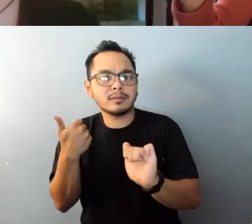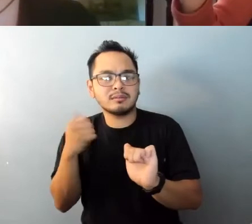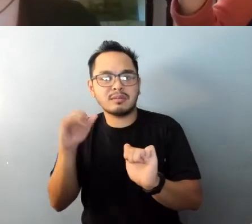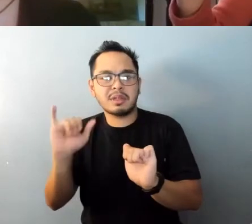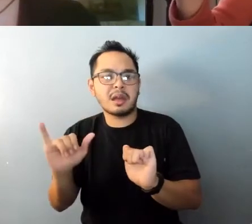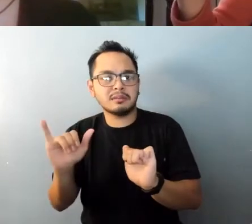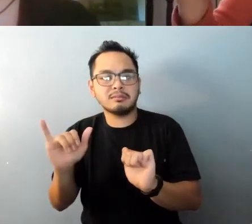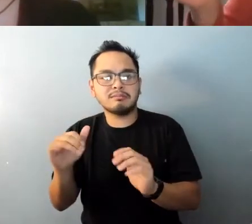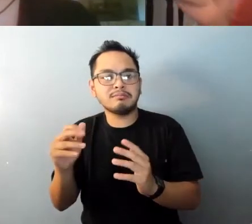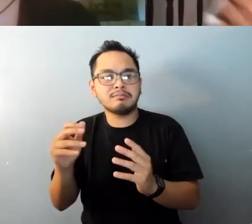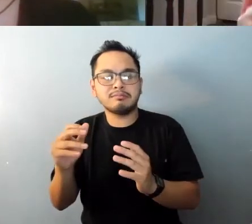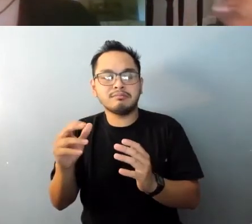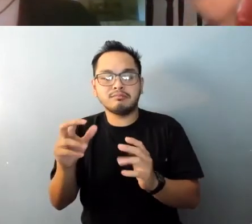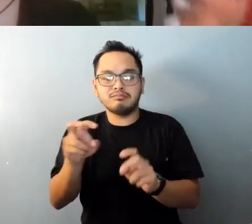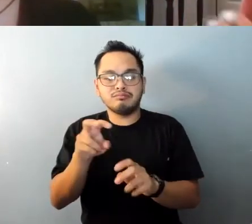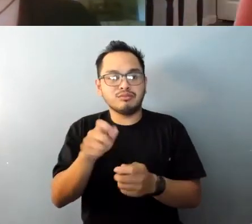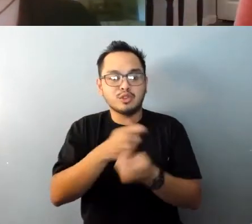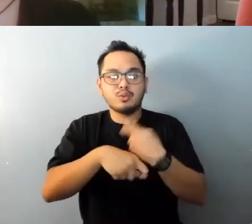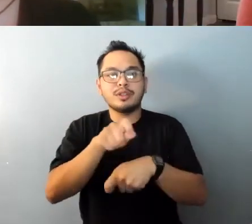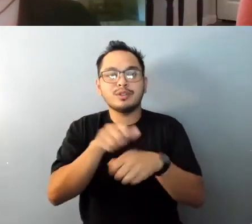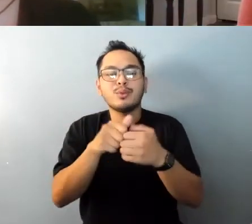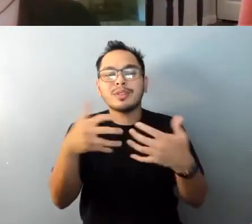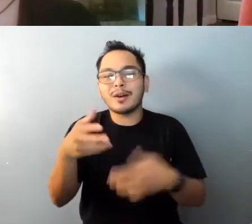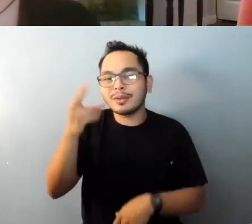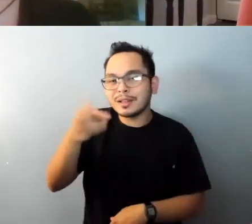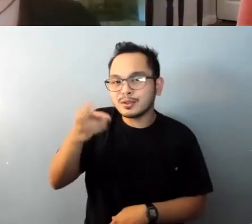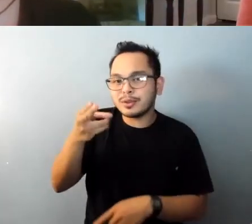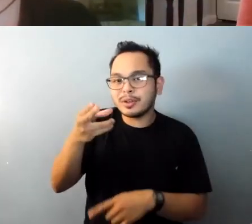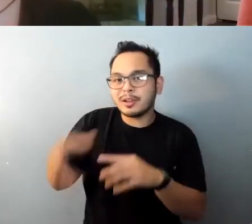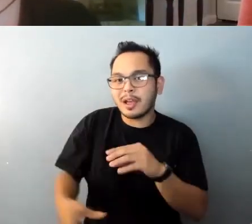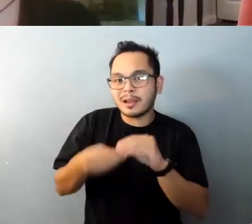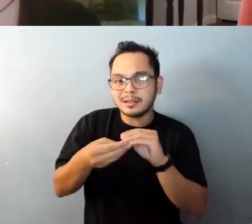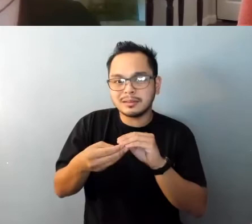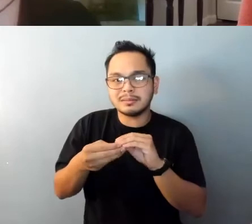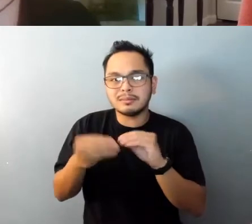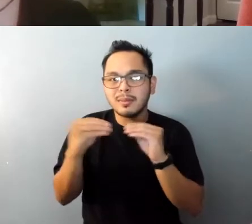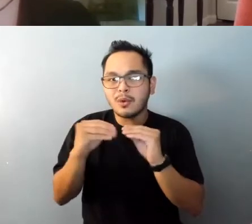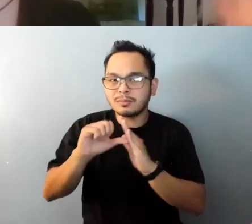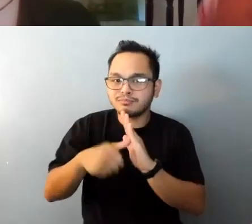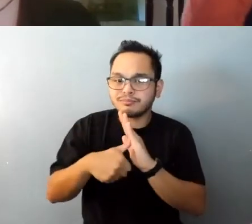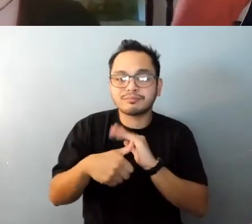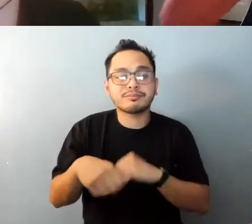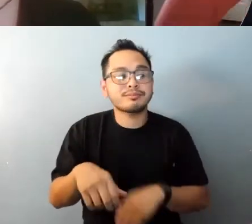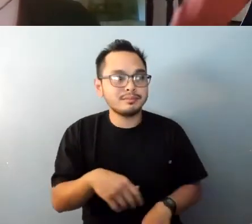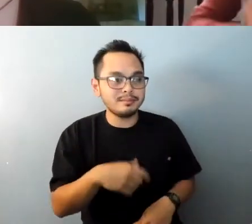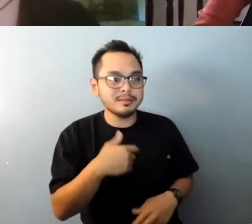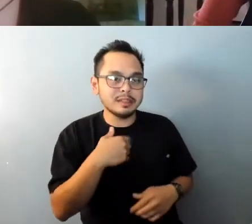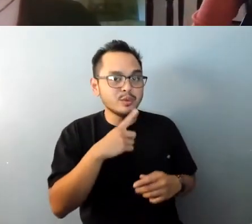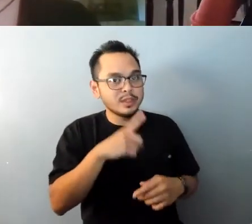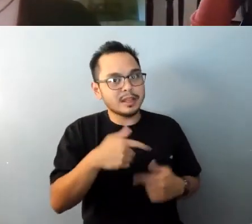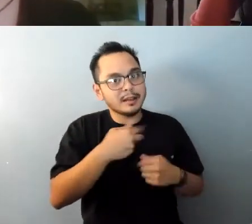Was a great deal of care and nervousness and